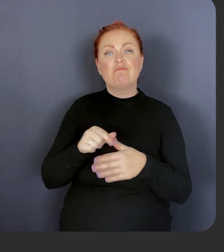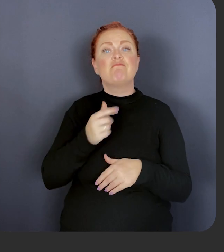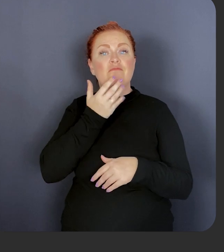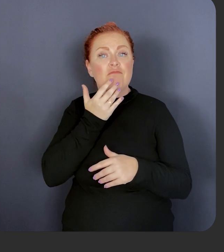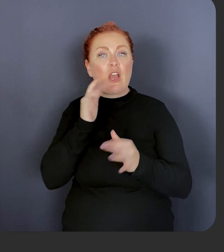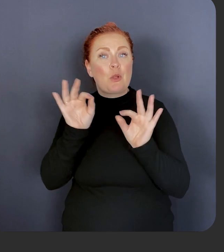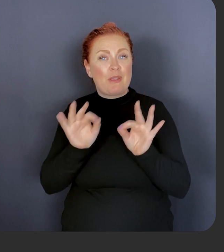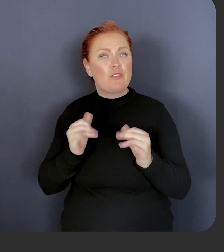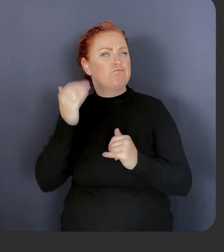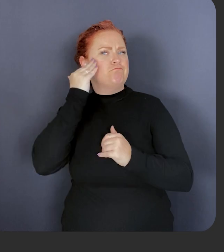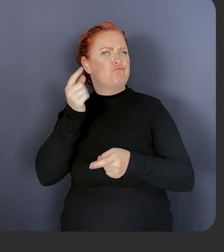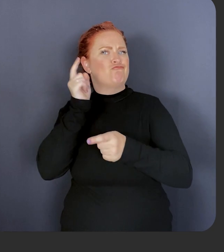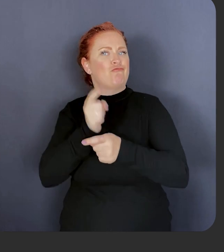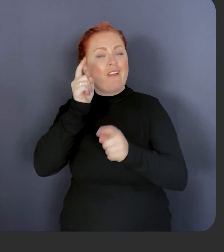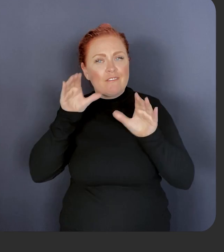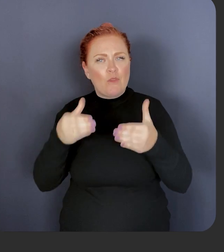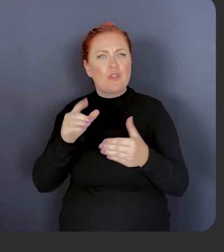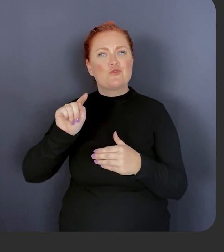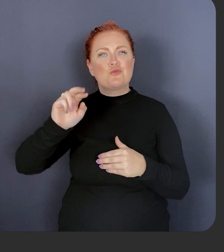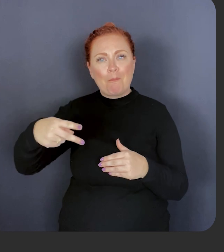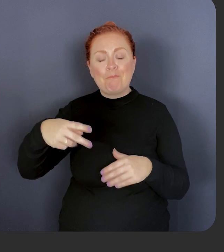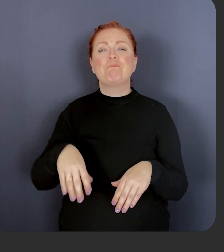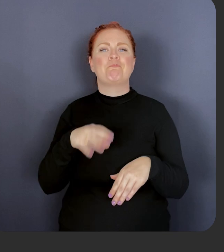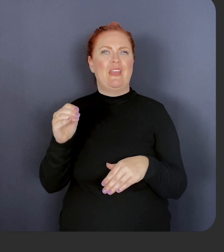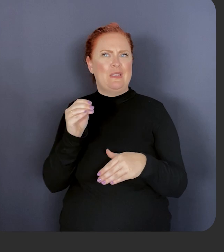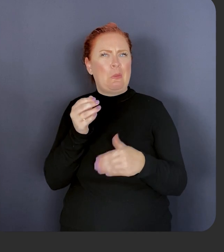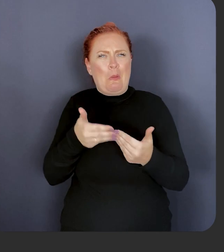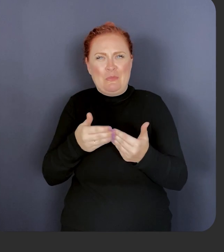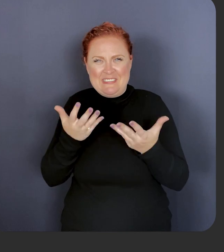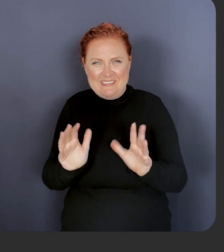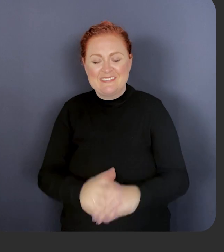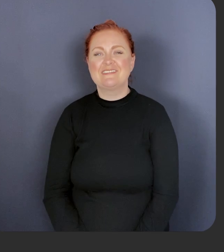Our color picker now has correct focus trapping, and we're super close to the end.